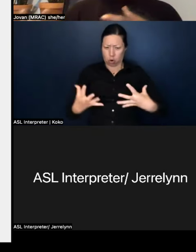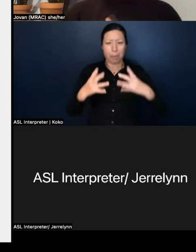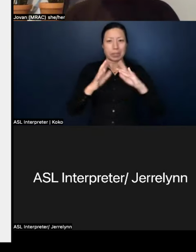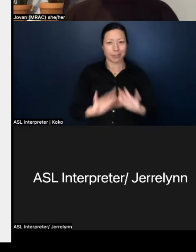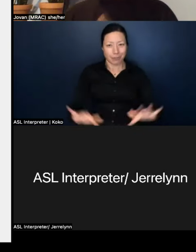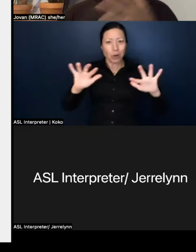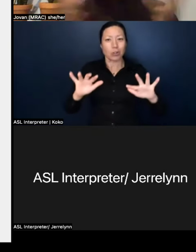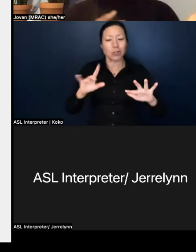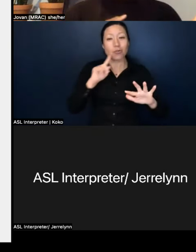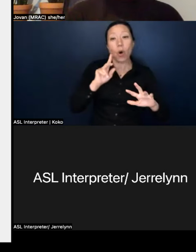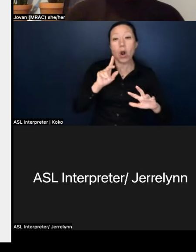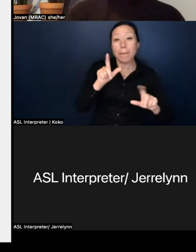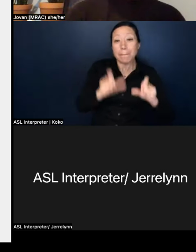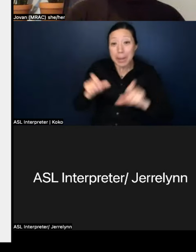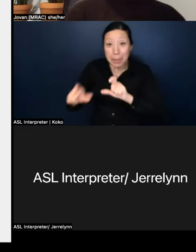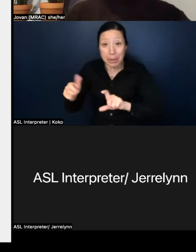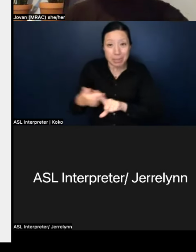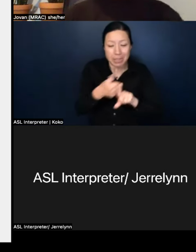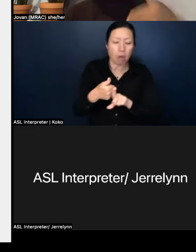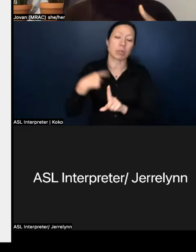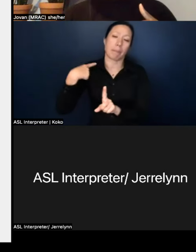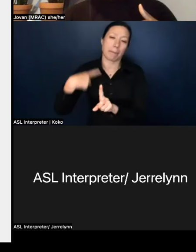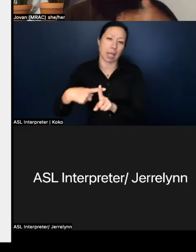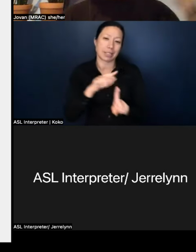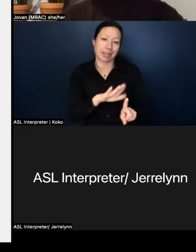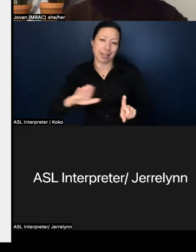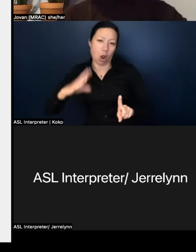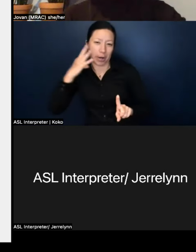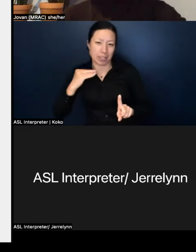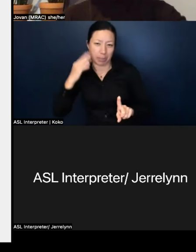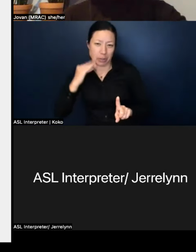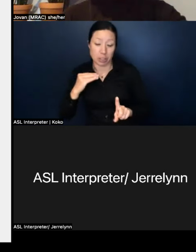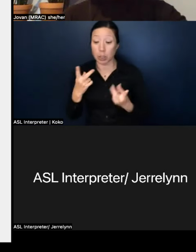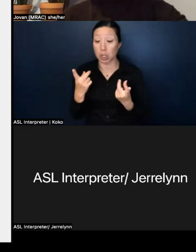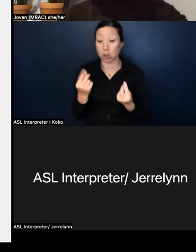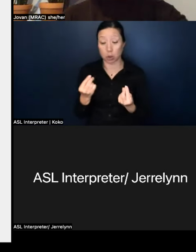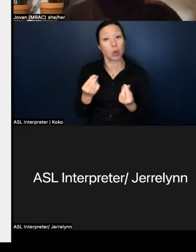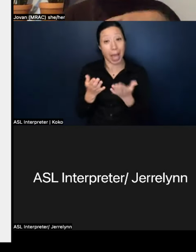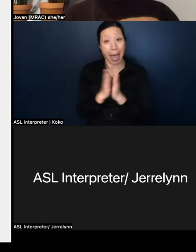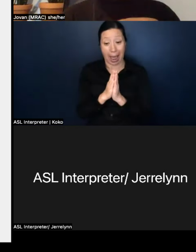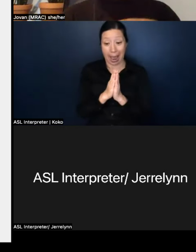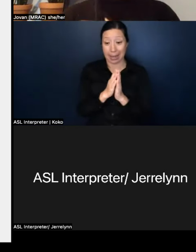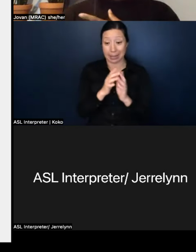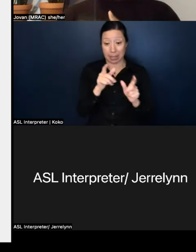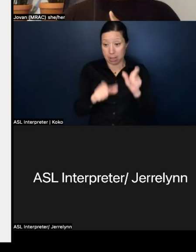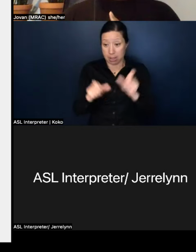was to invite somebody you know, and then have them have that person invite that person to bring somebody else.